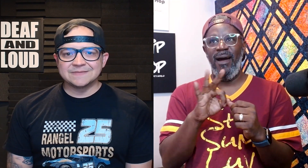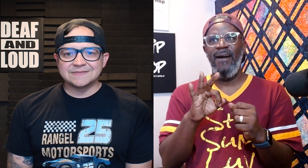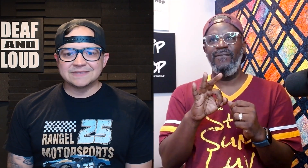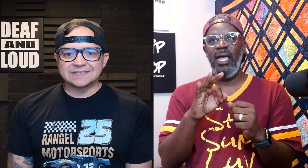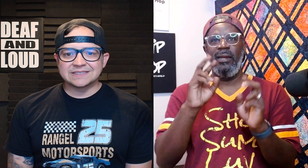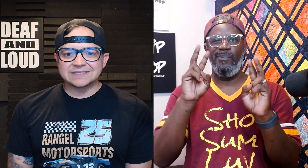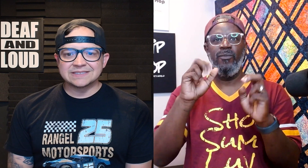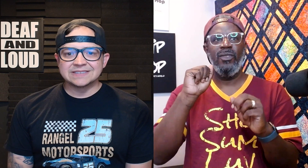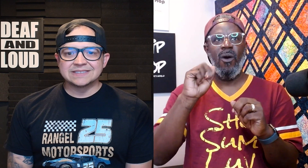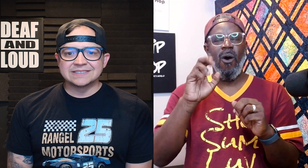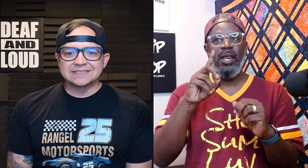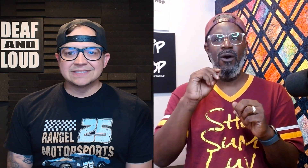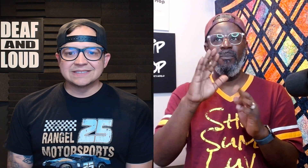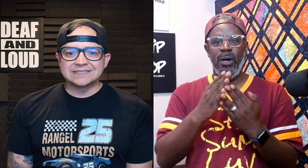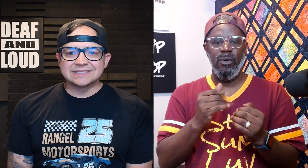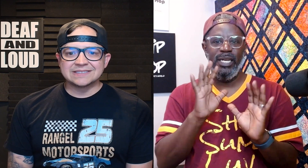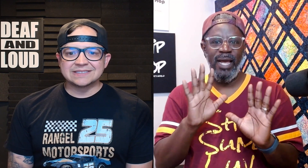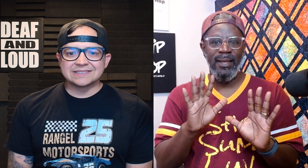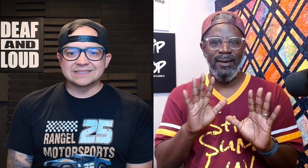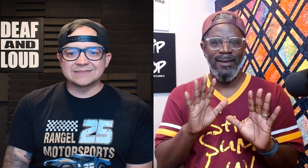of an "audio" book would be great.